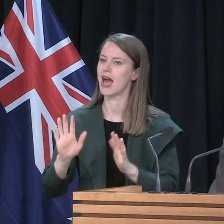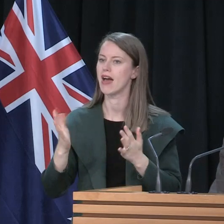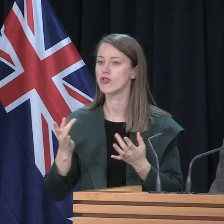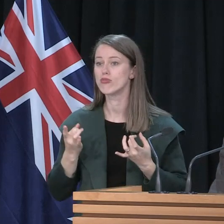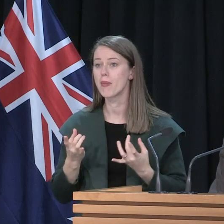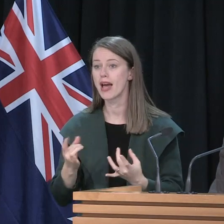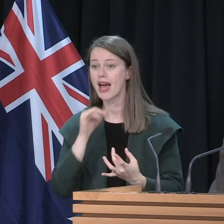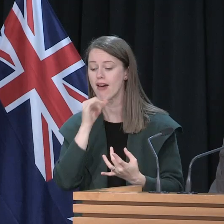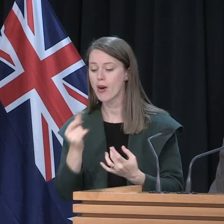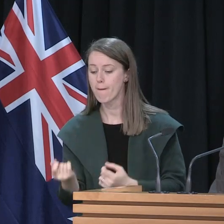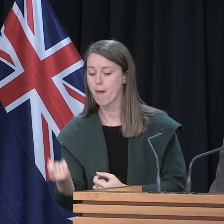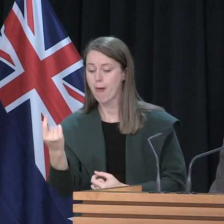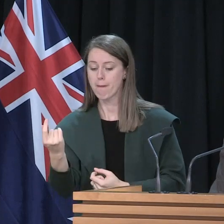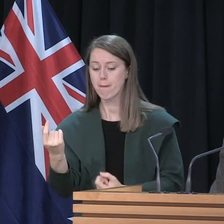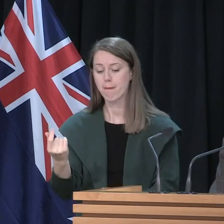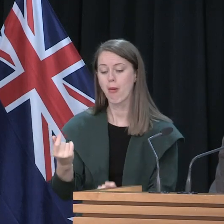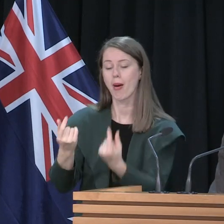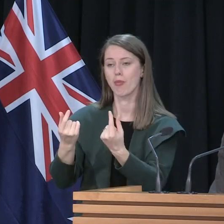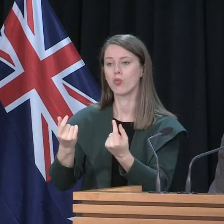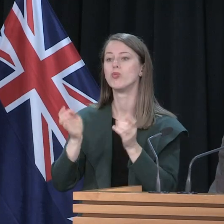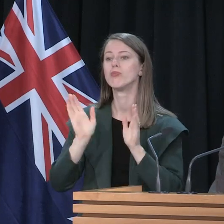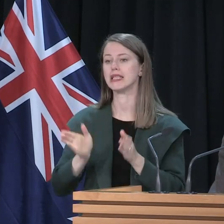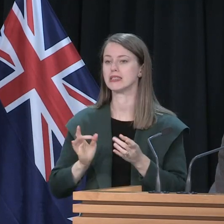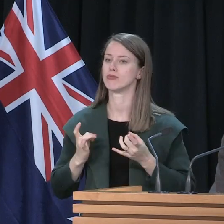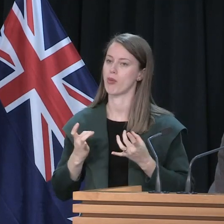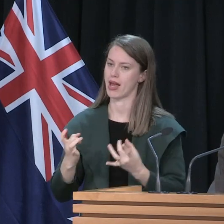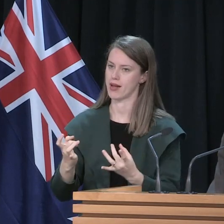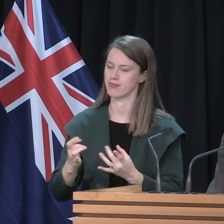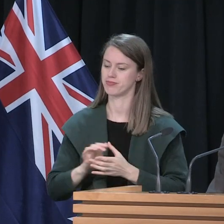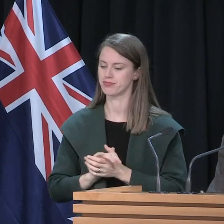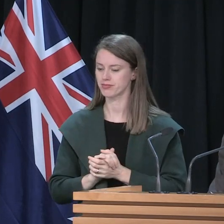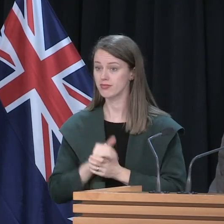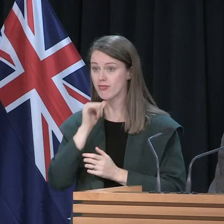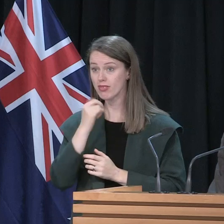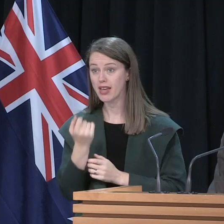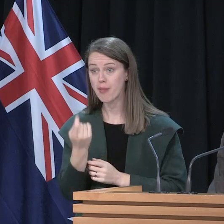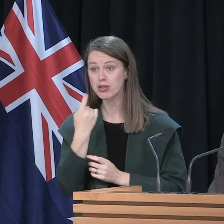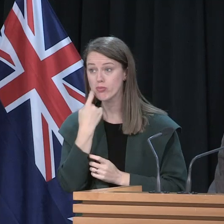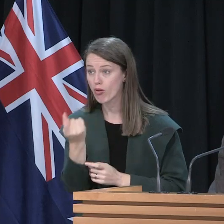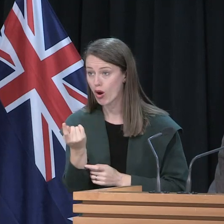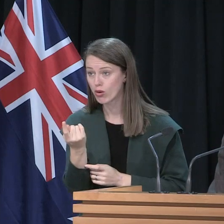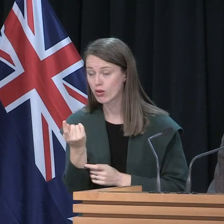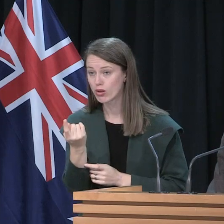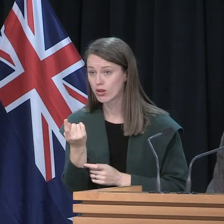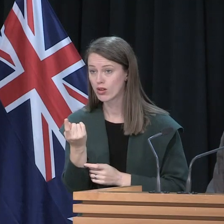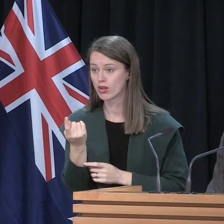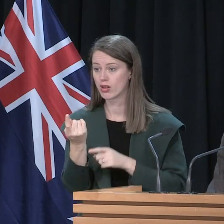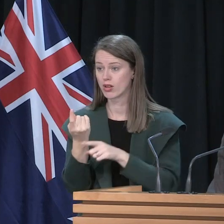over - we can't be complacent and we do need to be prepared if new cases of COVID-19 were